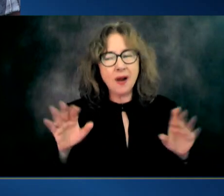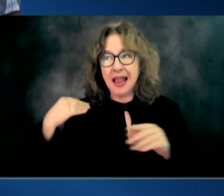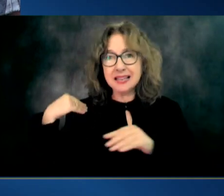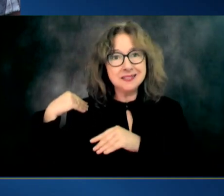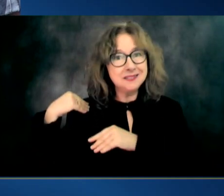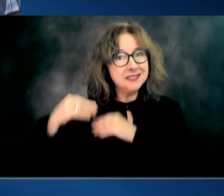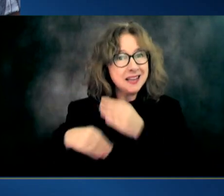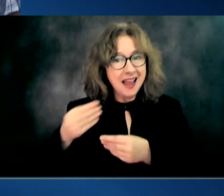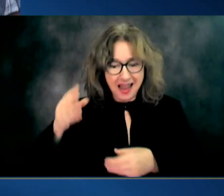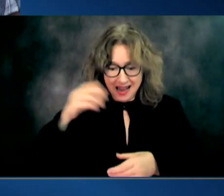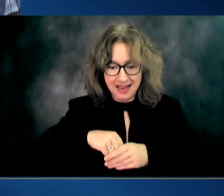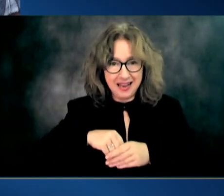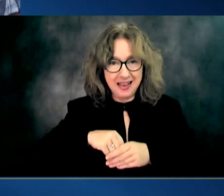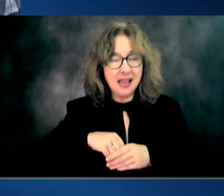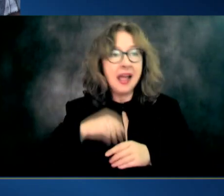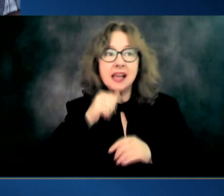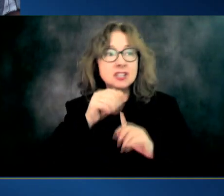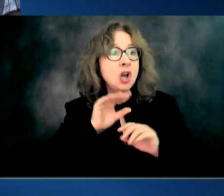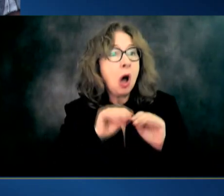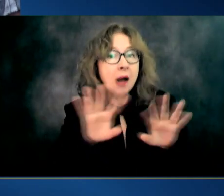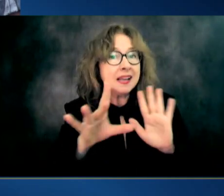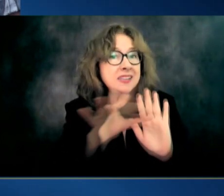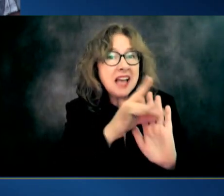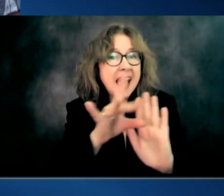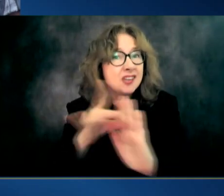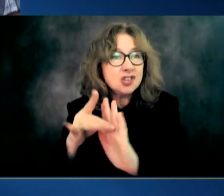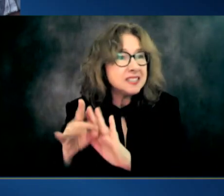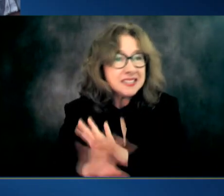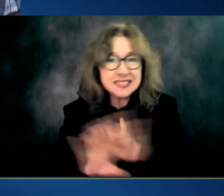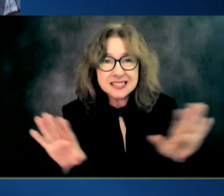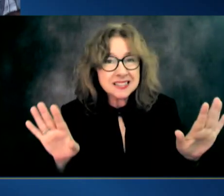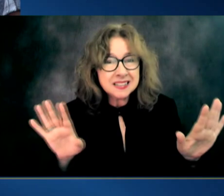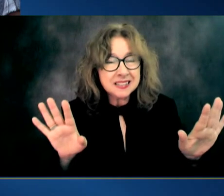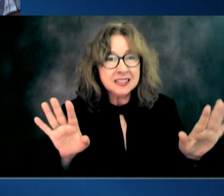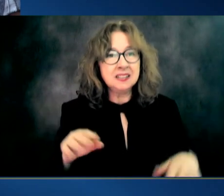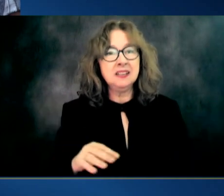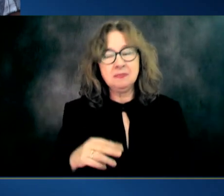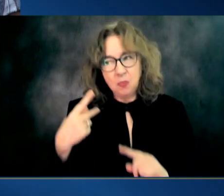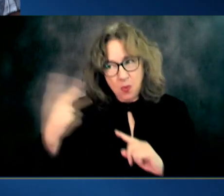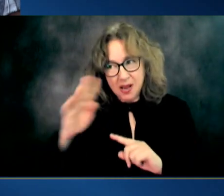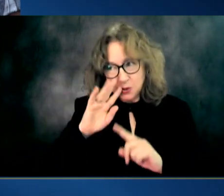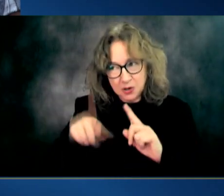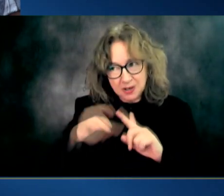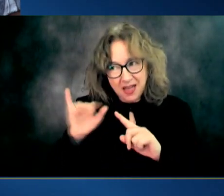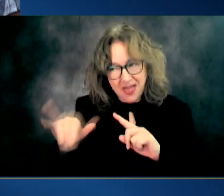contagious. We talked about that it's not contagious. And just, I think it's not,